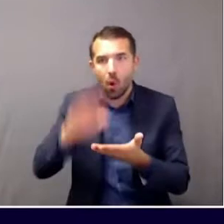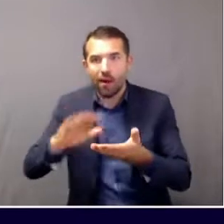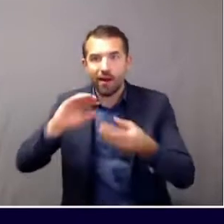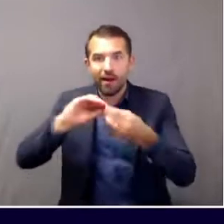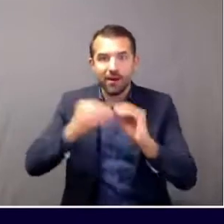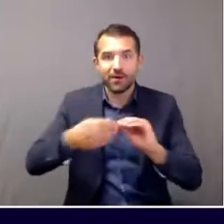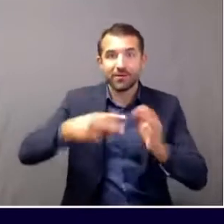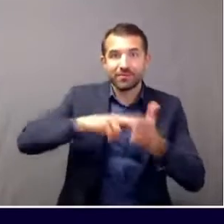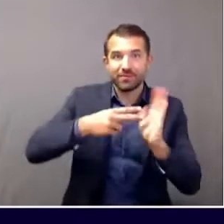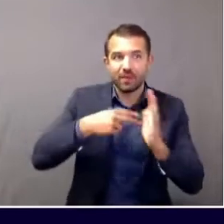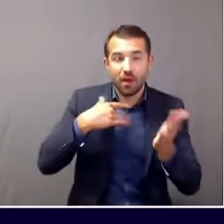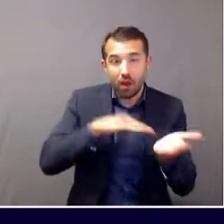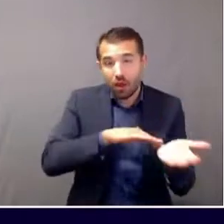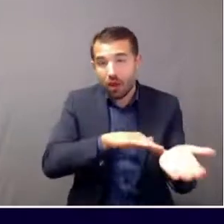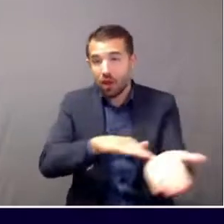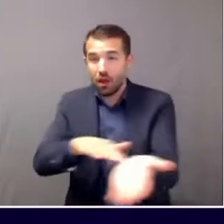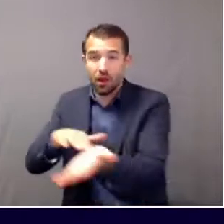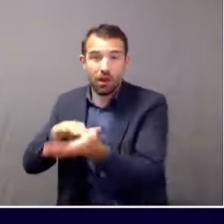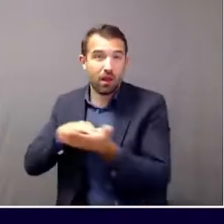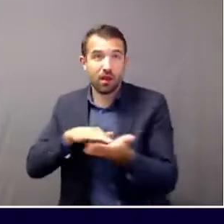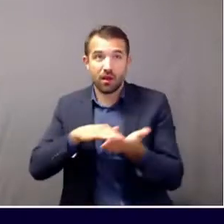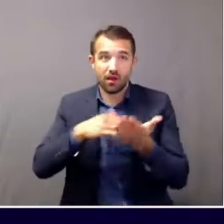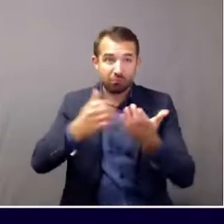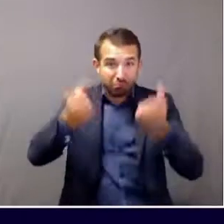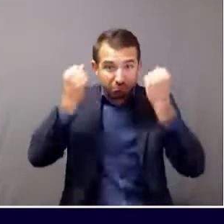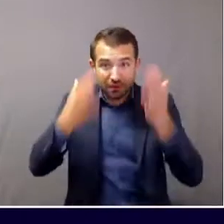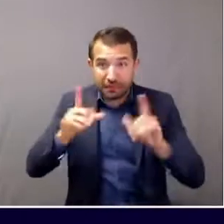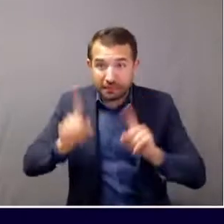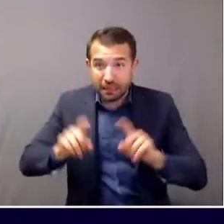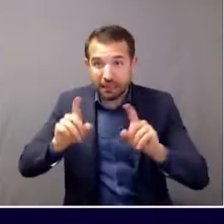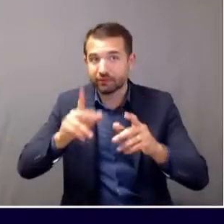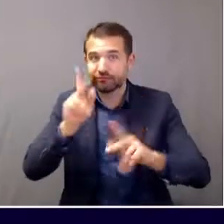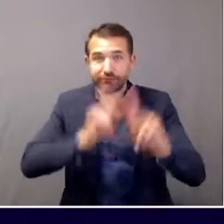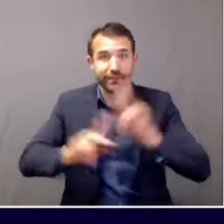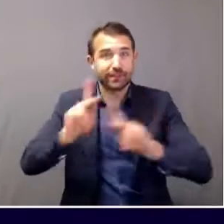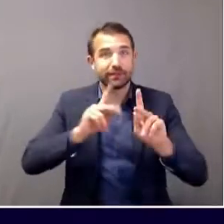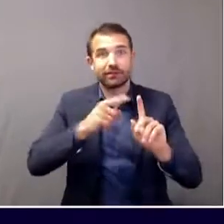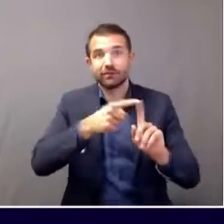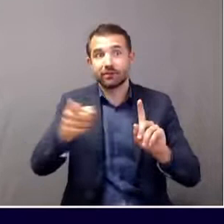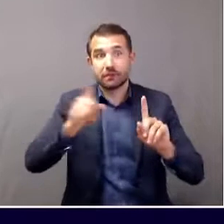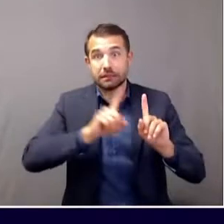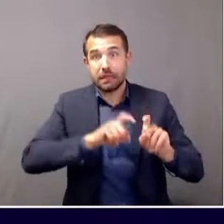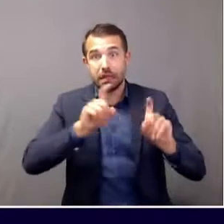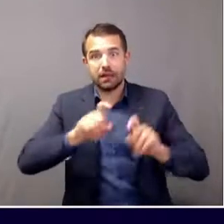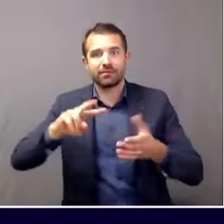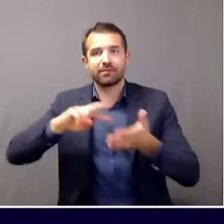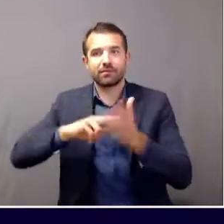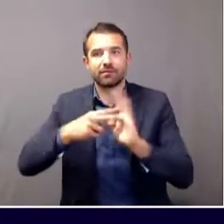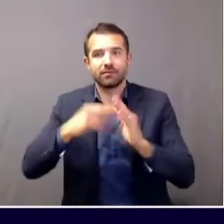it's not the testing per se that